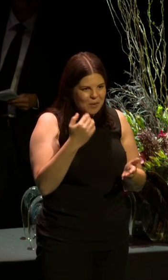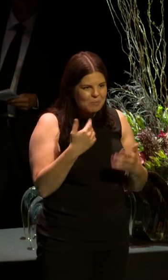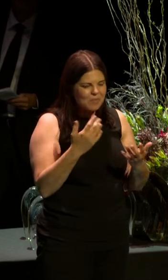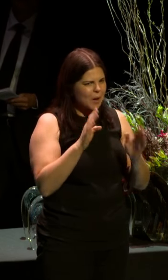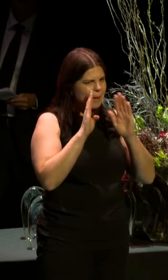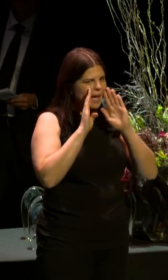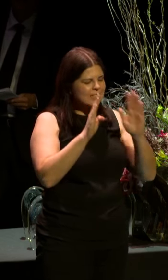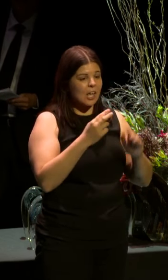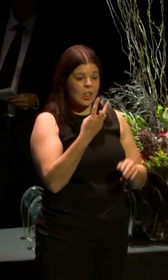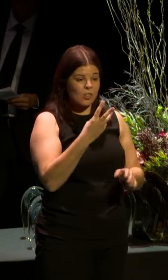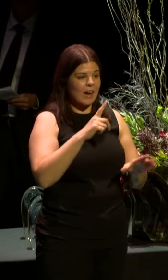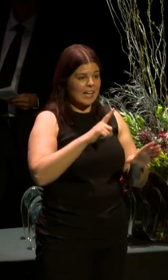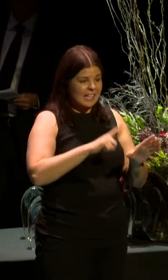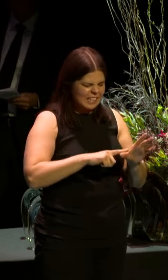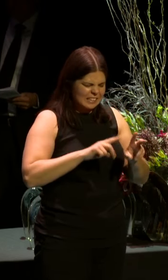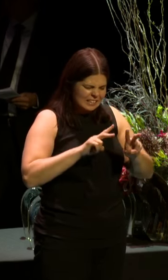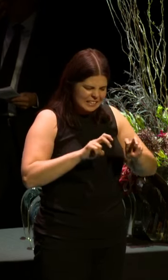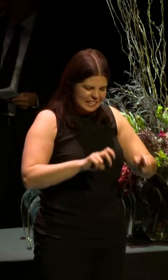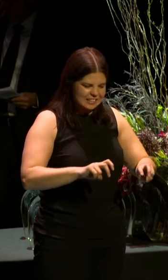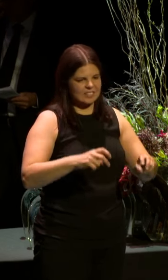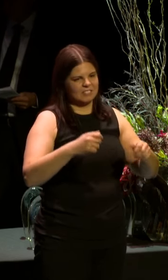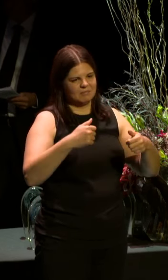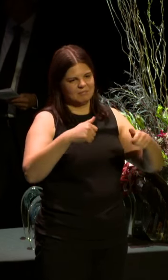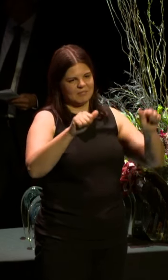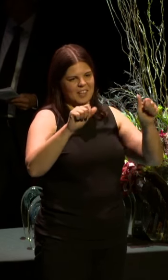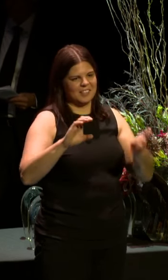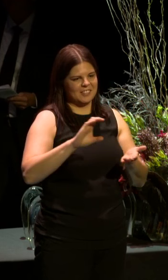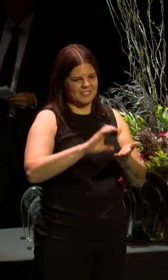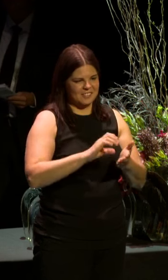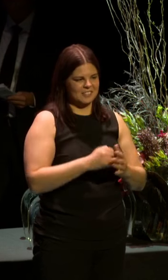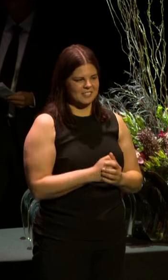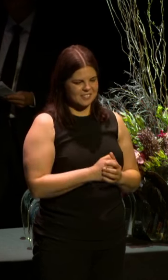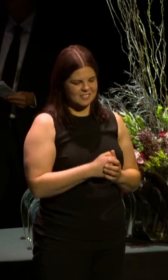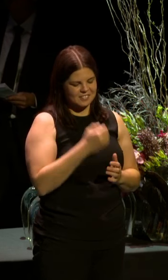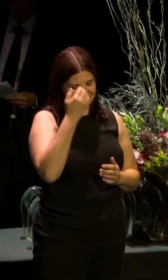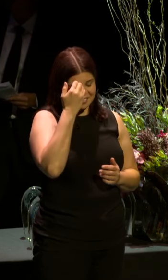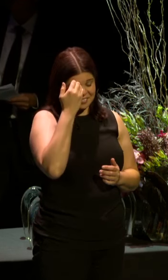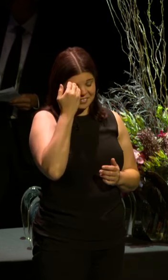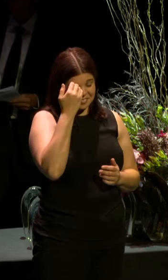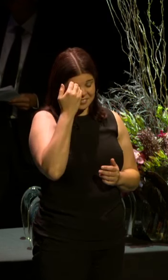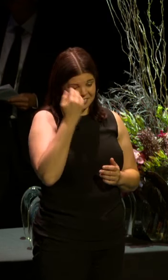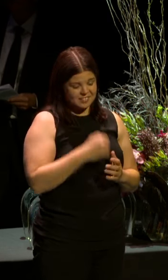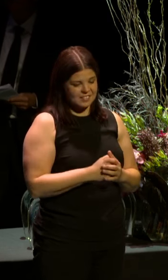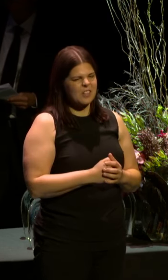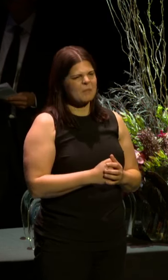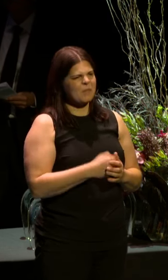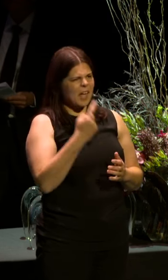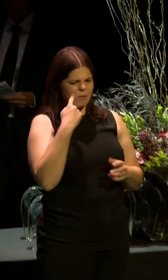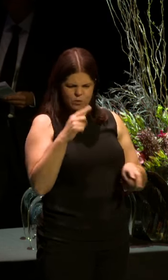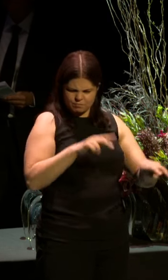Three years to get intensely into research. And we were looking at the kind of inclusive performance strategies